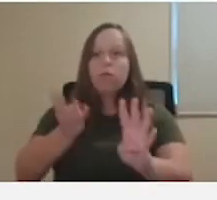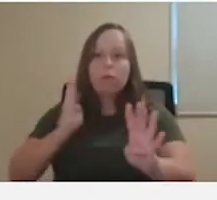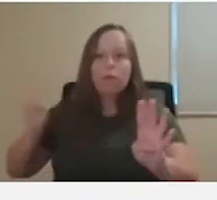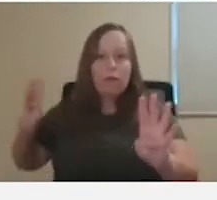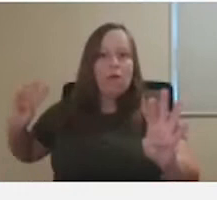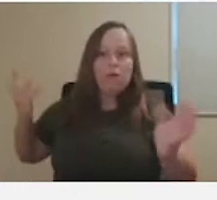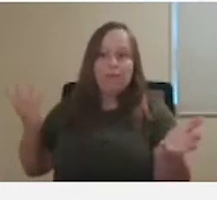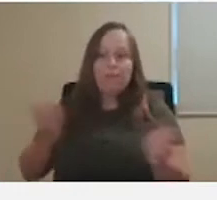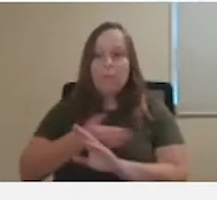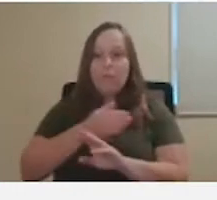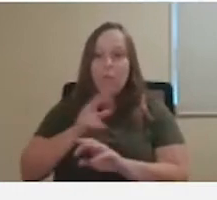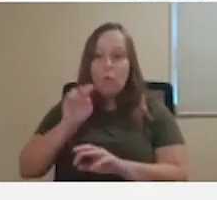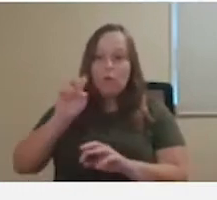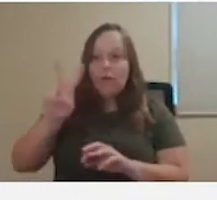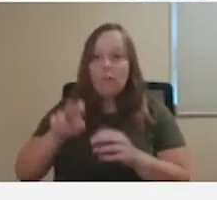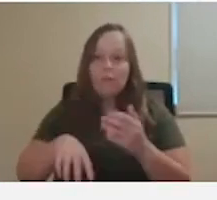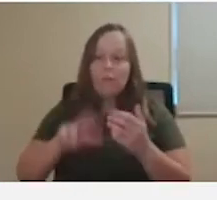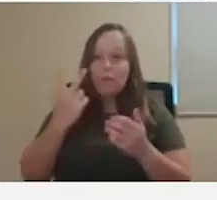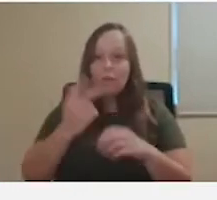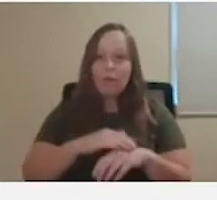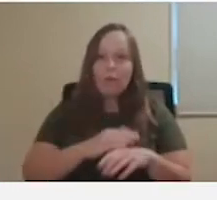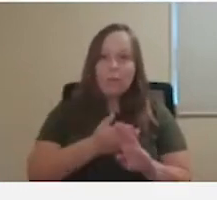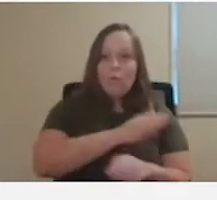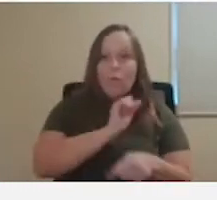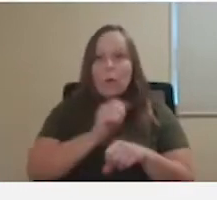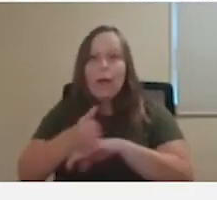before or after work on this one single day.